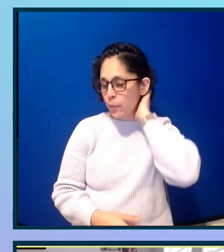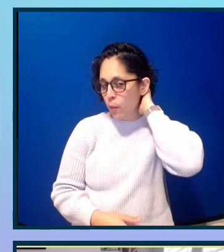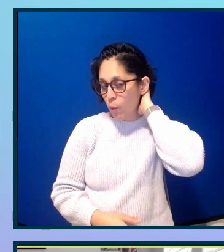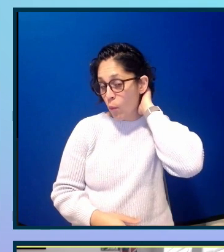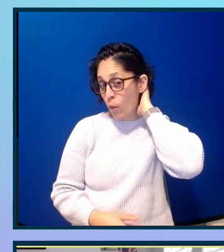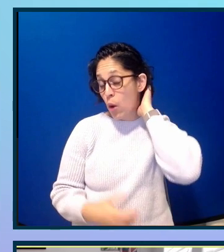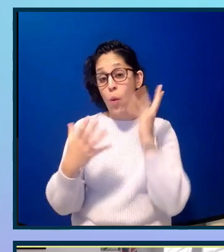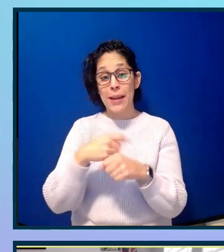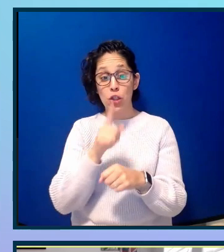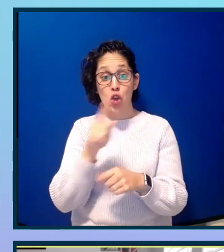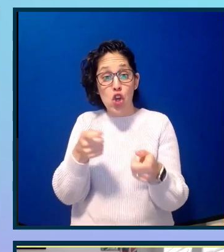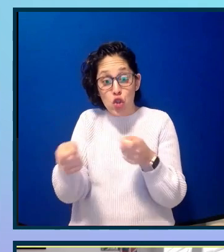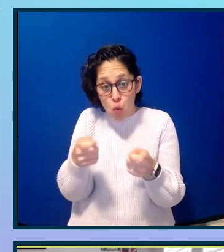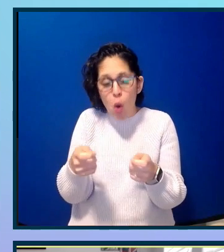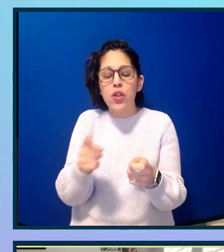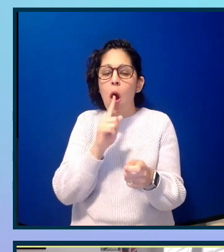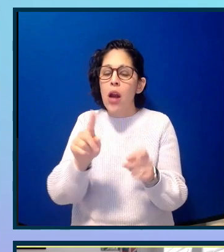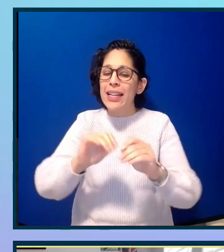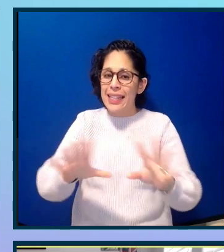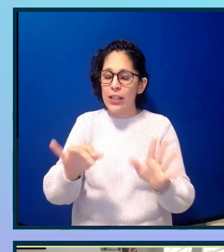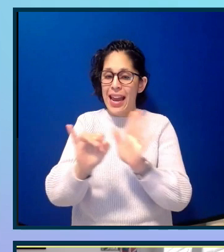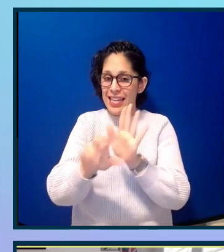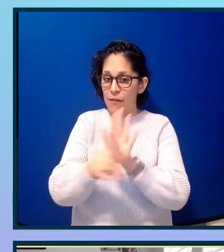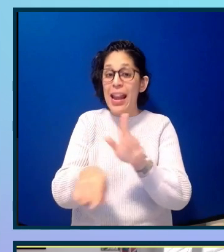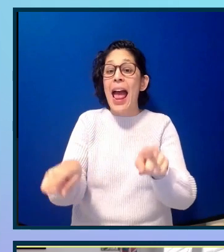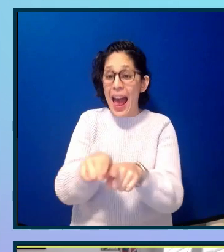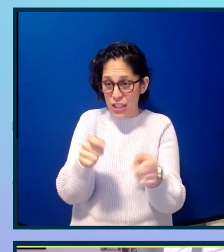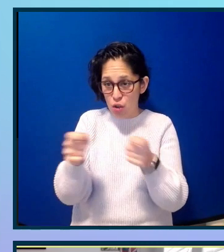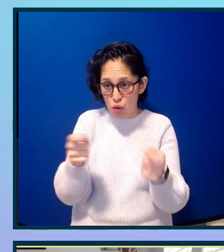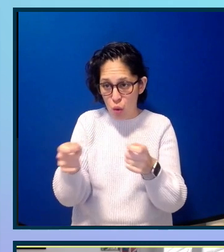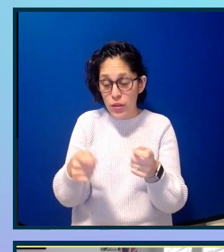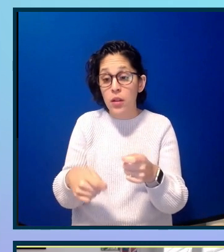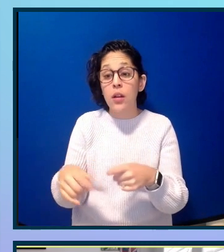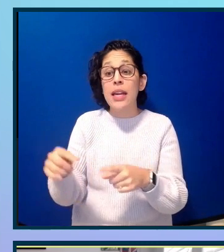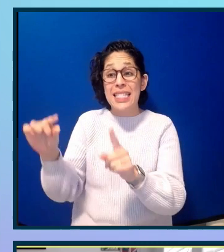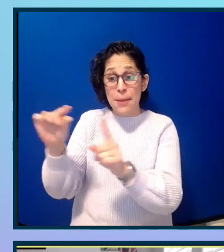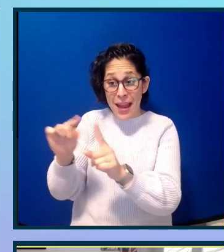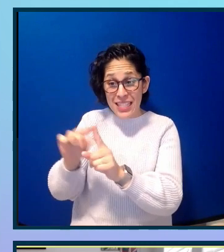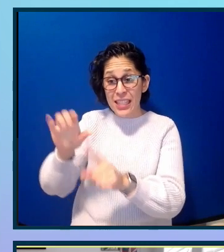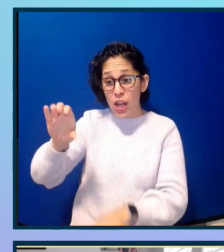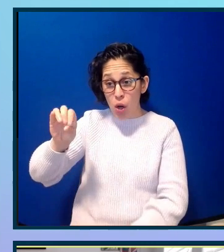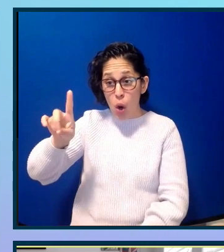are very clearly identified as controls, that they're semantically coded the way that they need to be